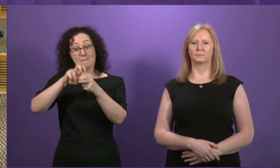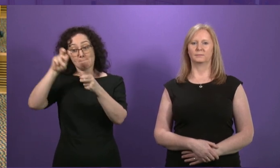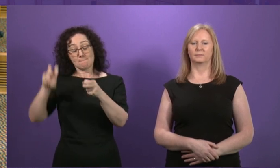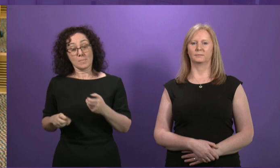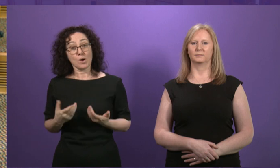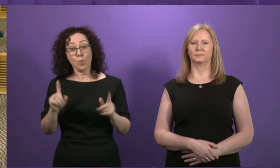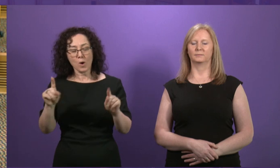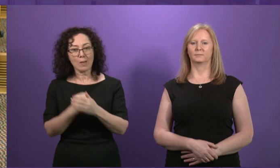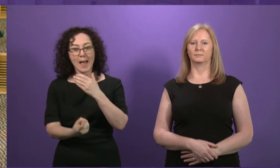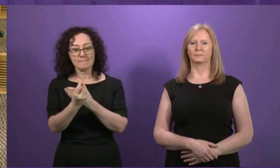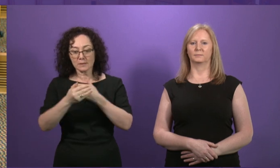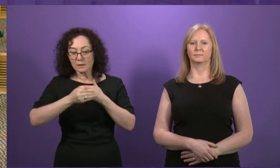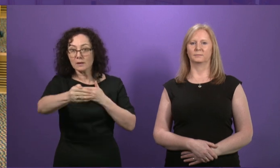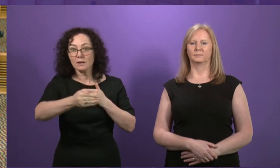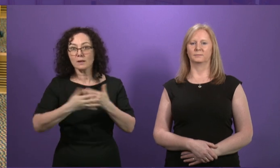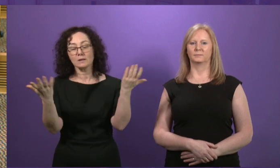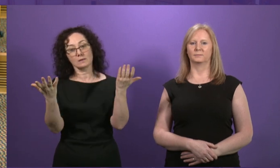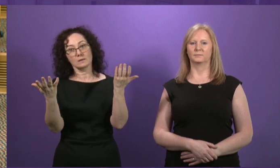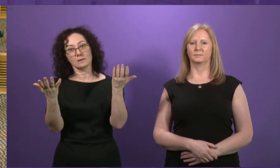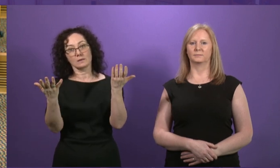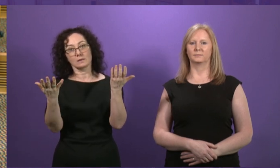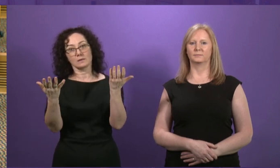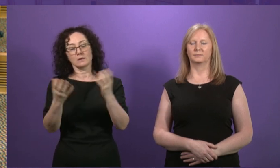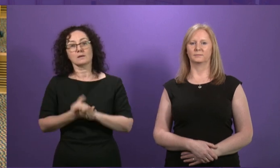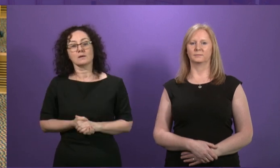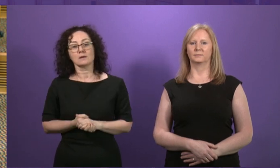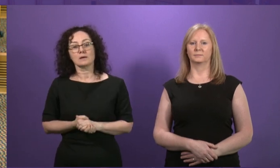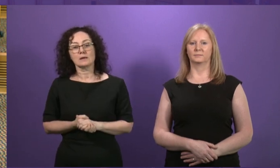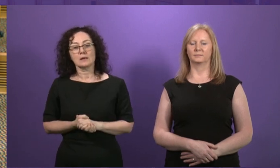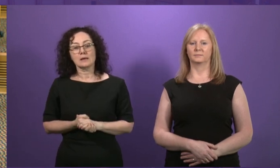will follow. That uncertainty can be taken away if a no-deal